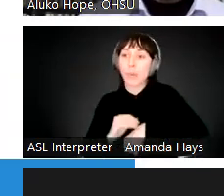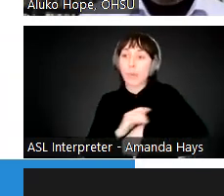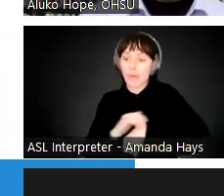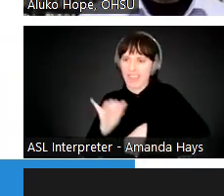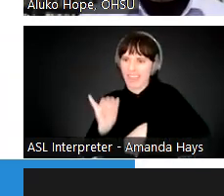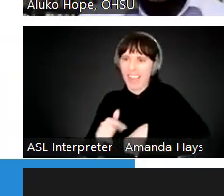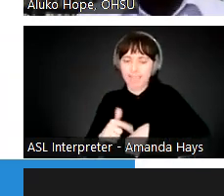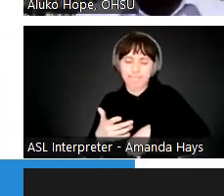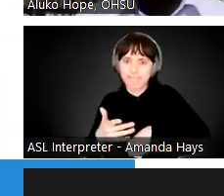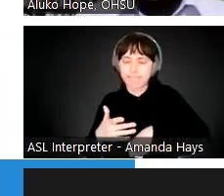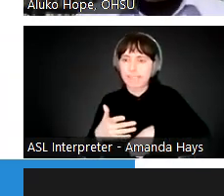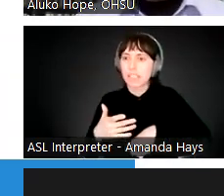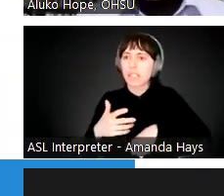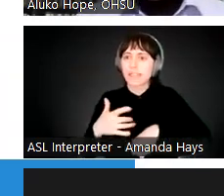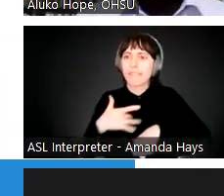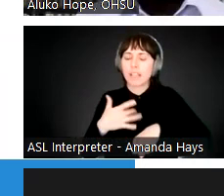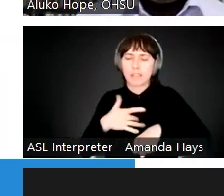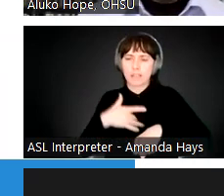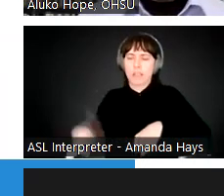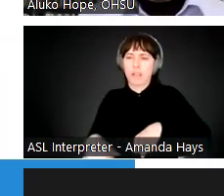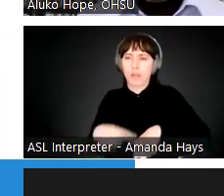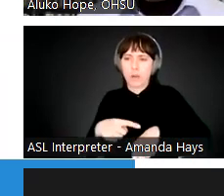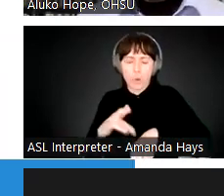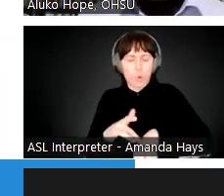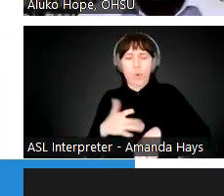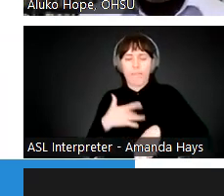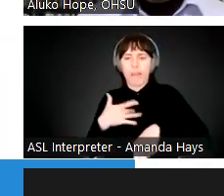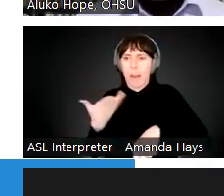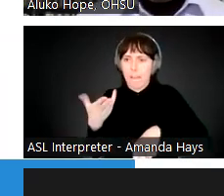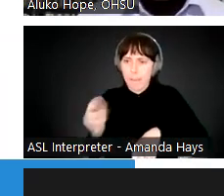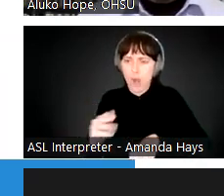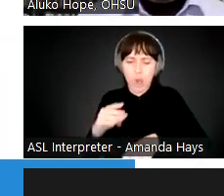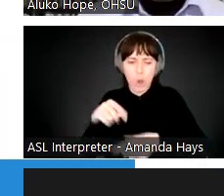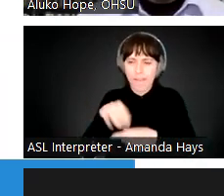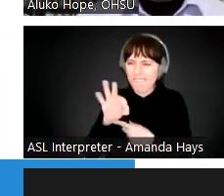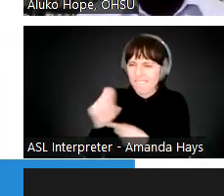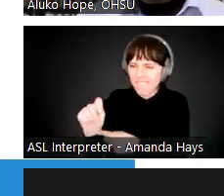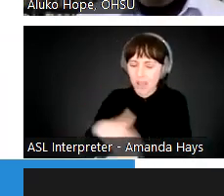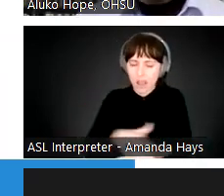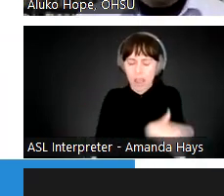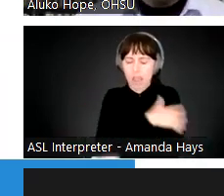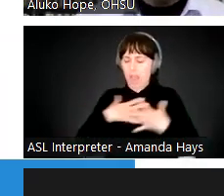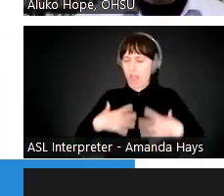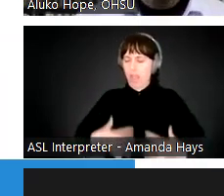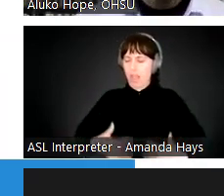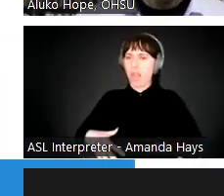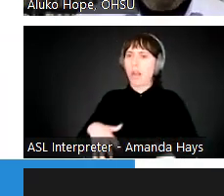and you can get sort of inappropriate sensations of burning and tingling in your feet or in your arms, and